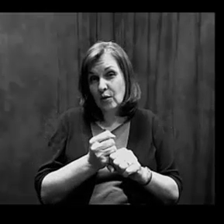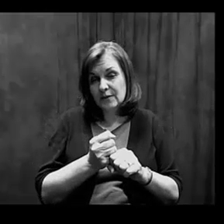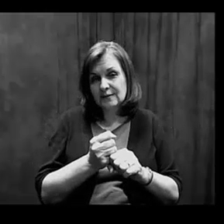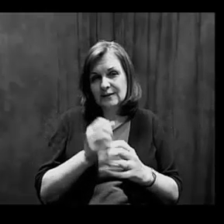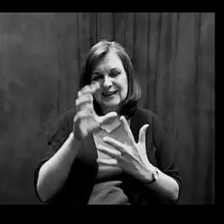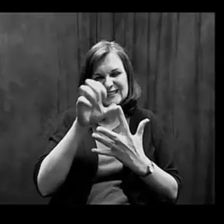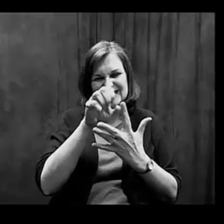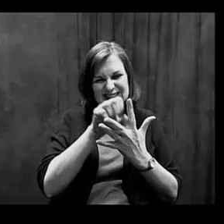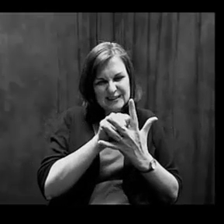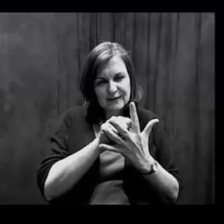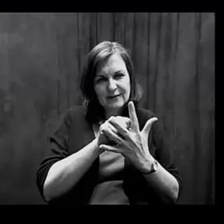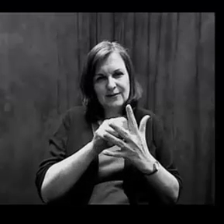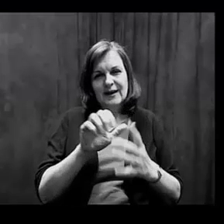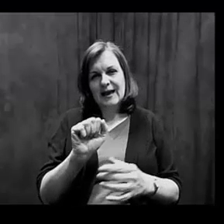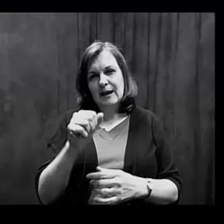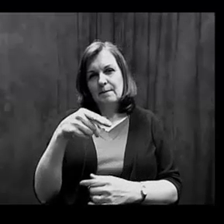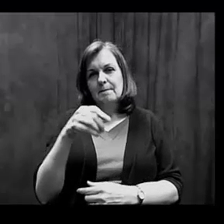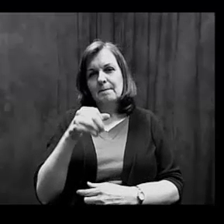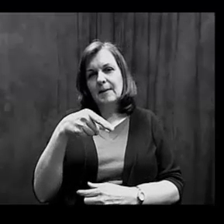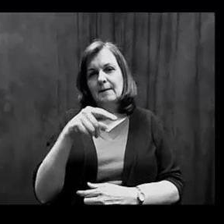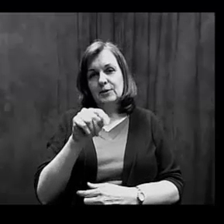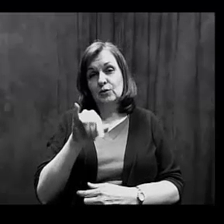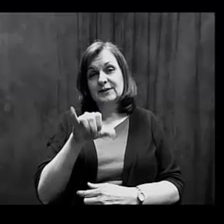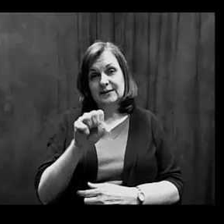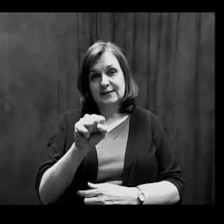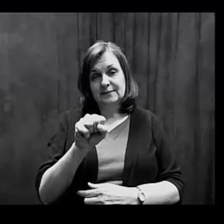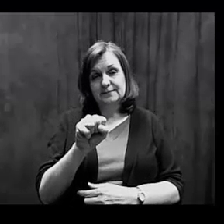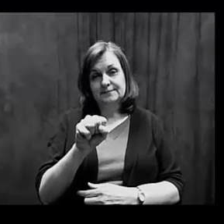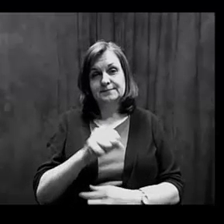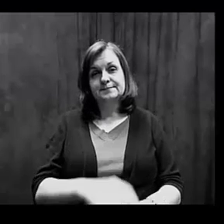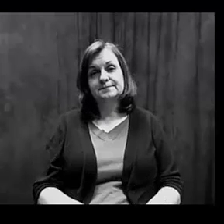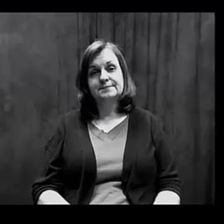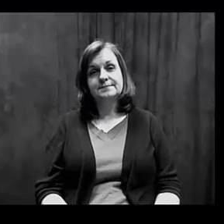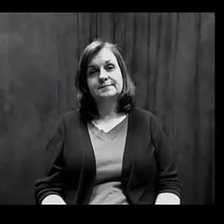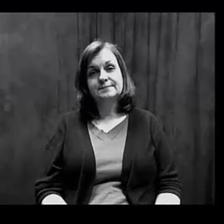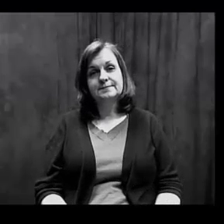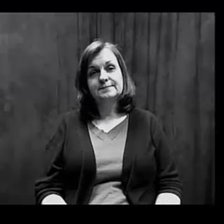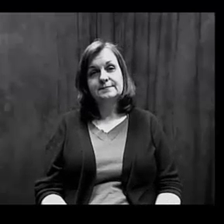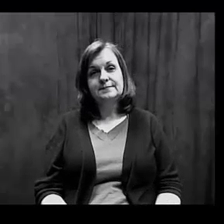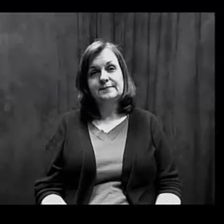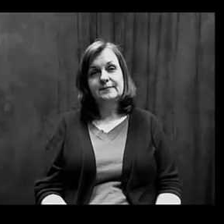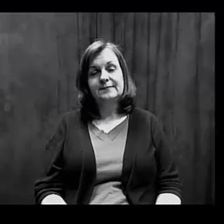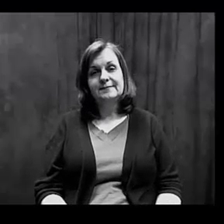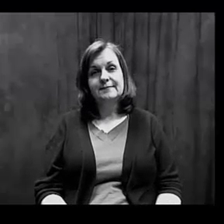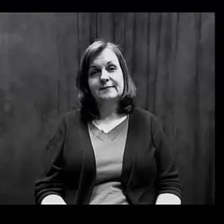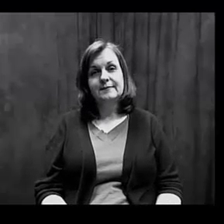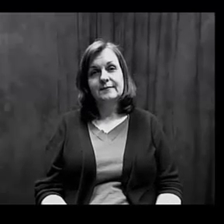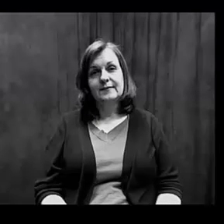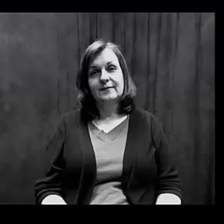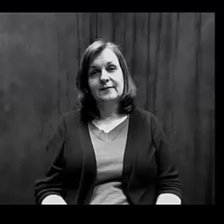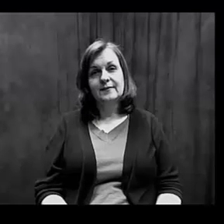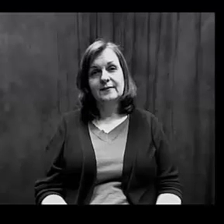are formed by apoptosis so